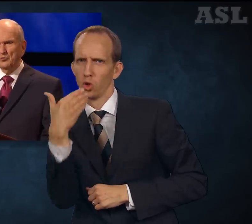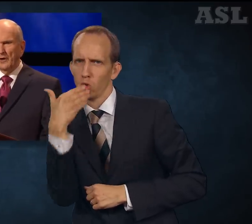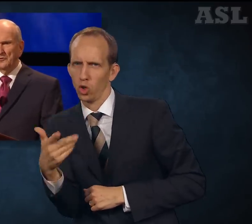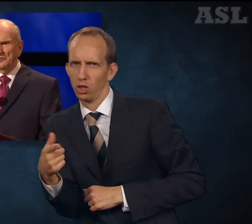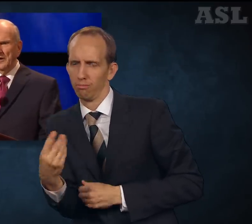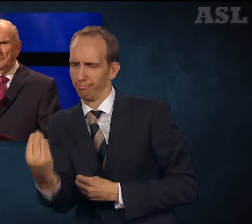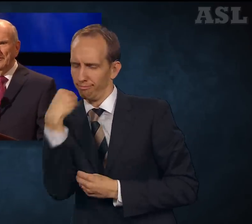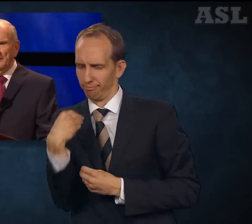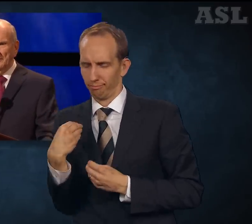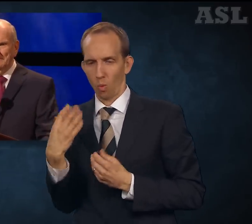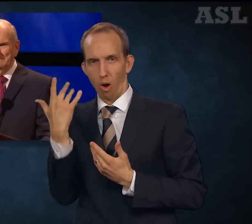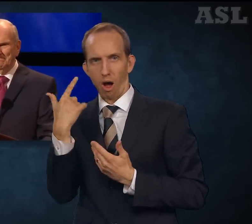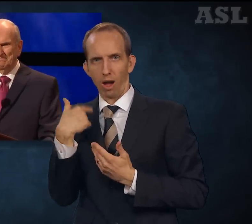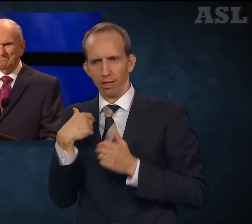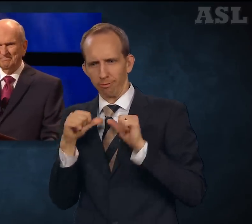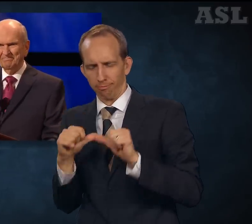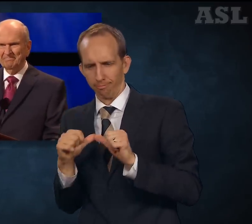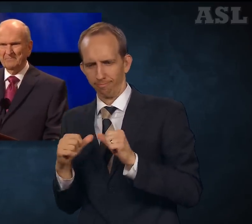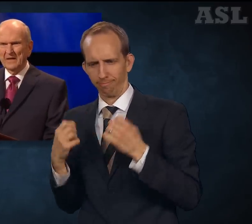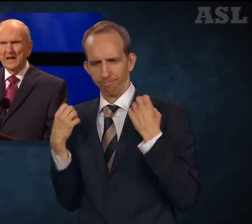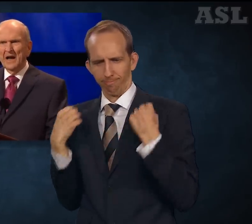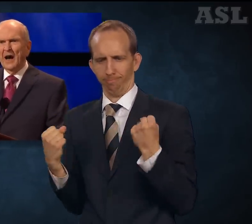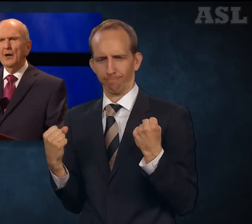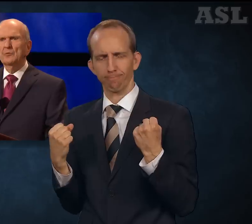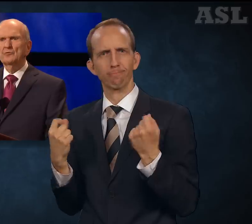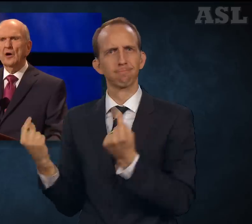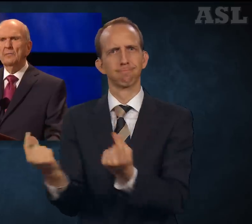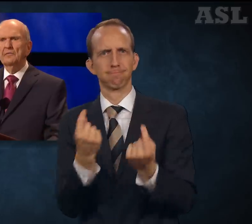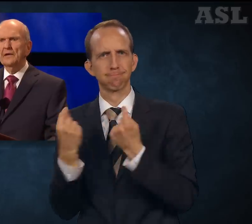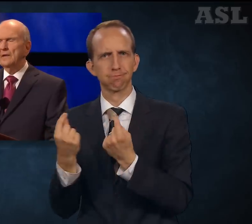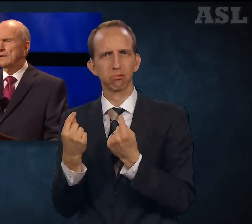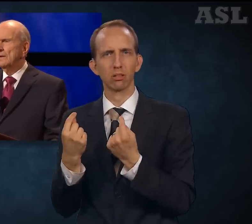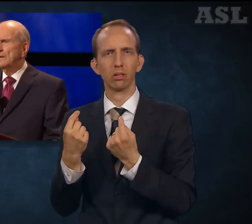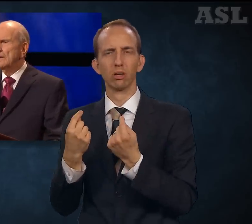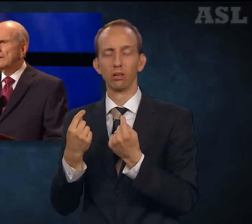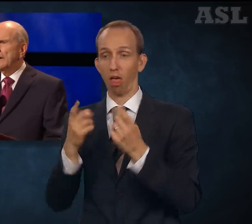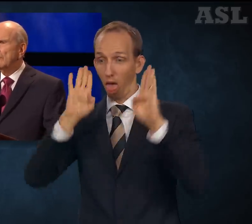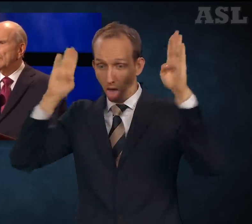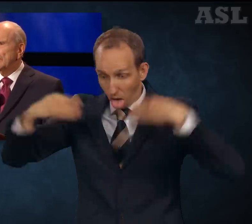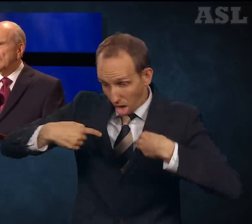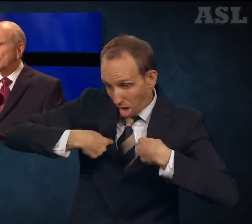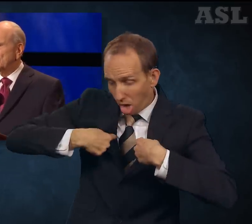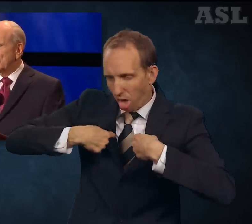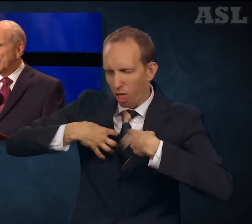I WOULD EAT HEALTHY FOODS SO